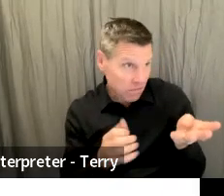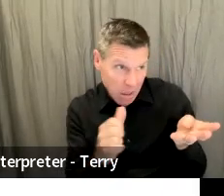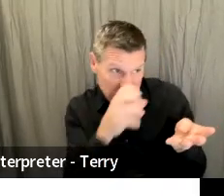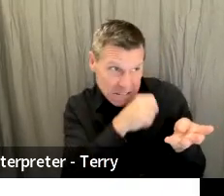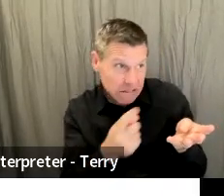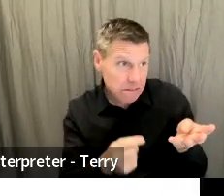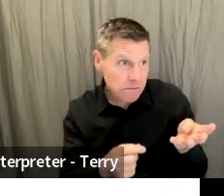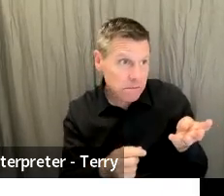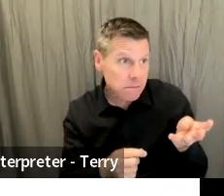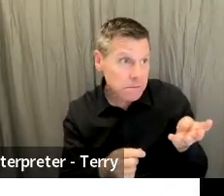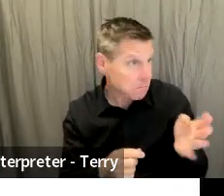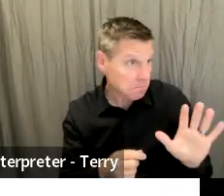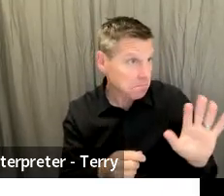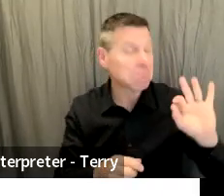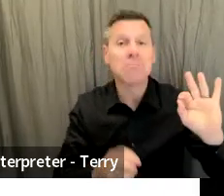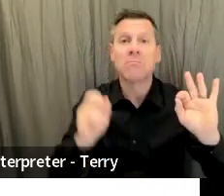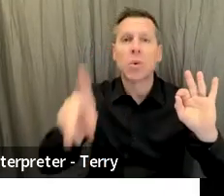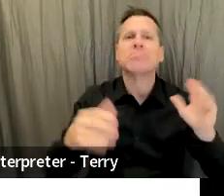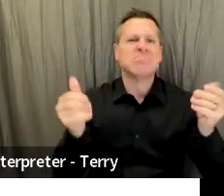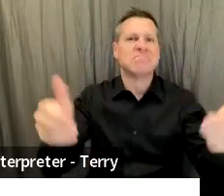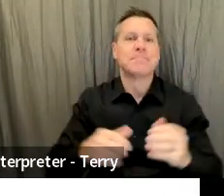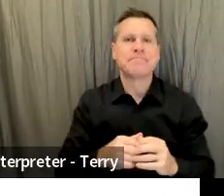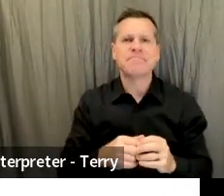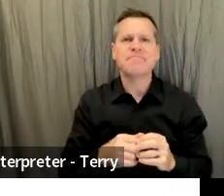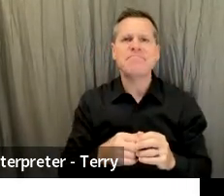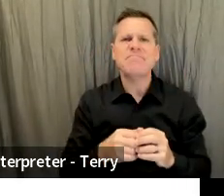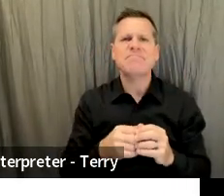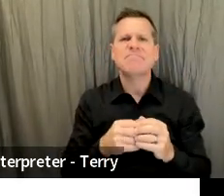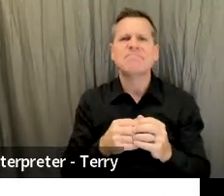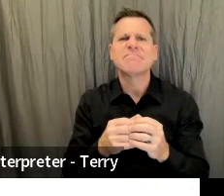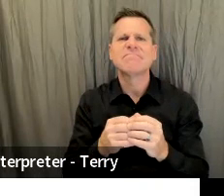All right. So I'm going to give you a brief overview of the project.